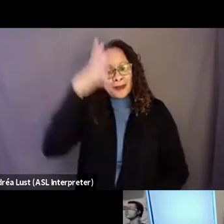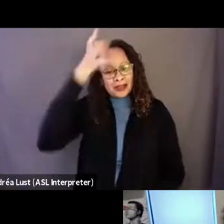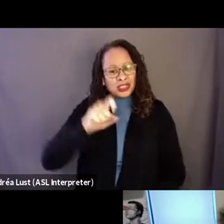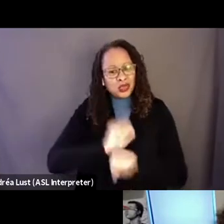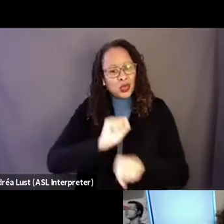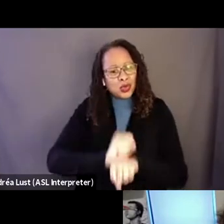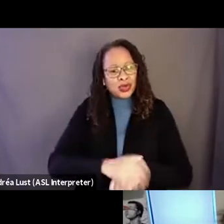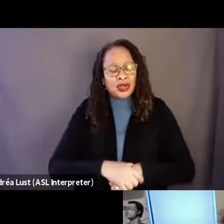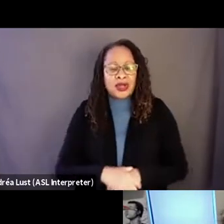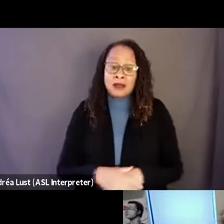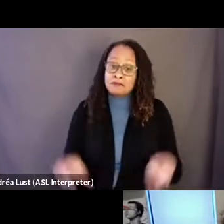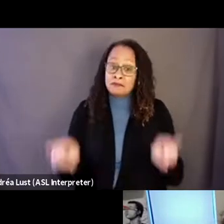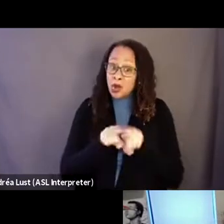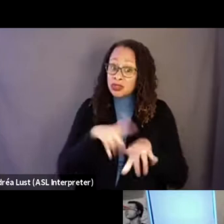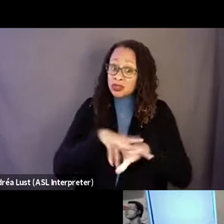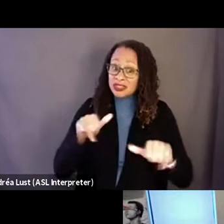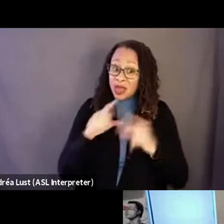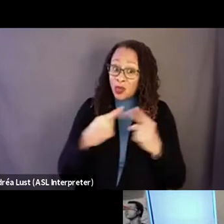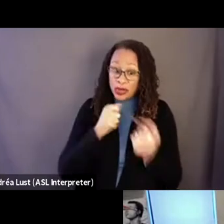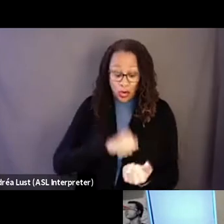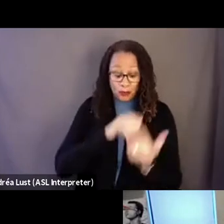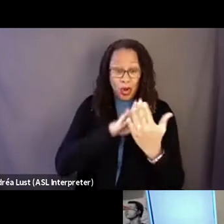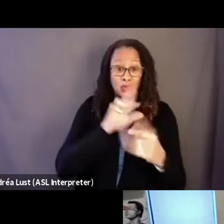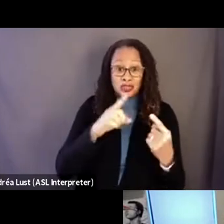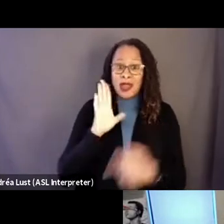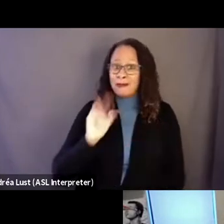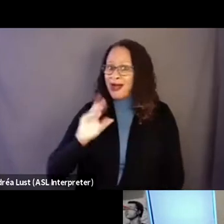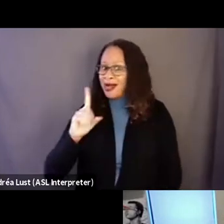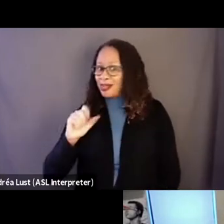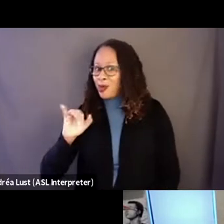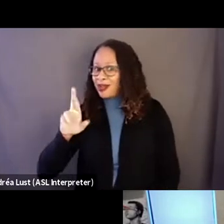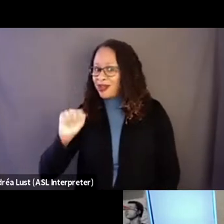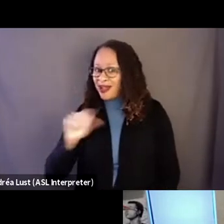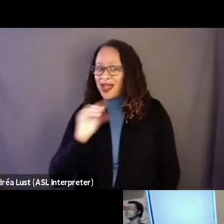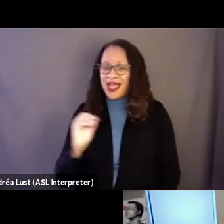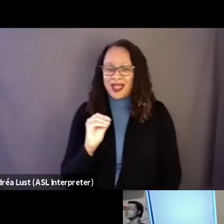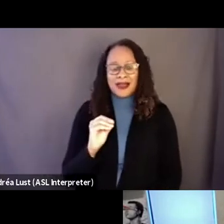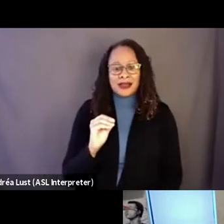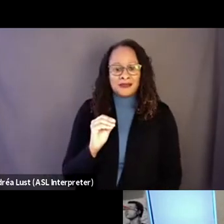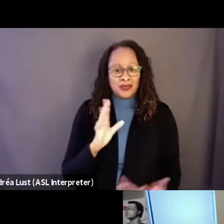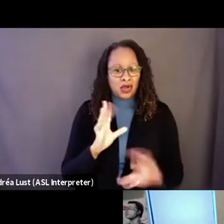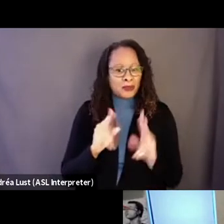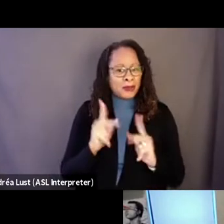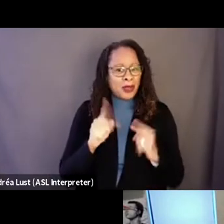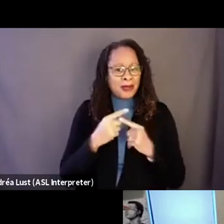And also, when you were approached about this documentary, why did you think it was important to get more of your story out there?